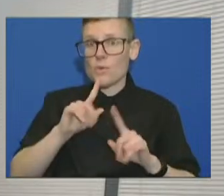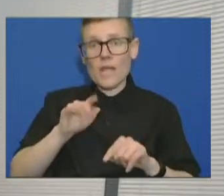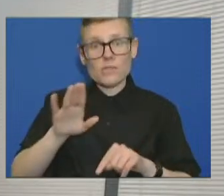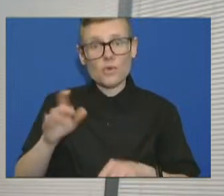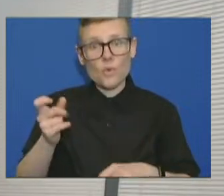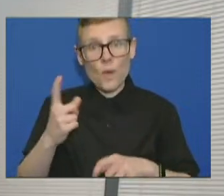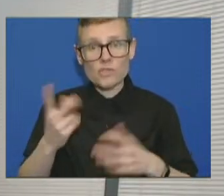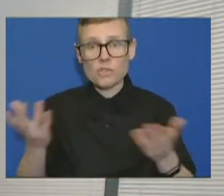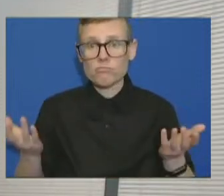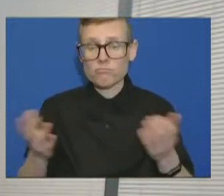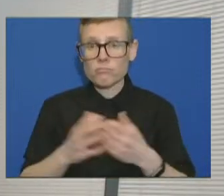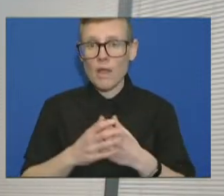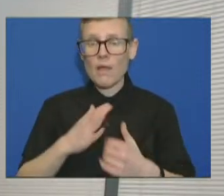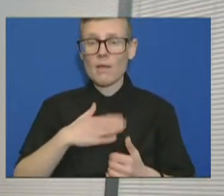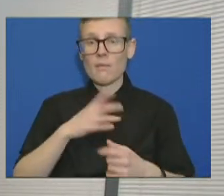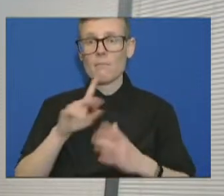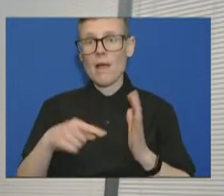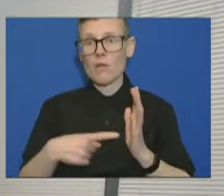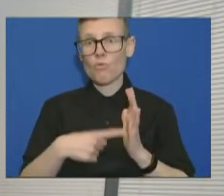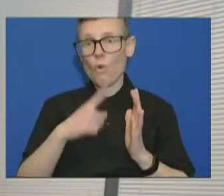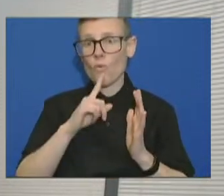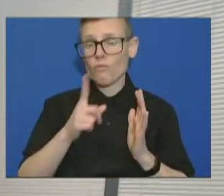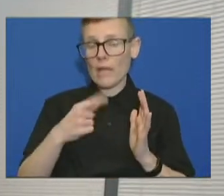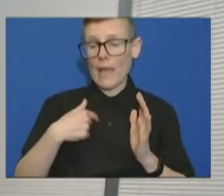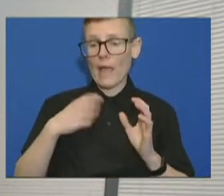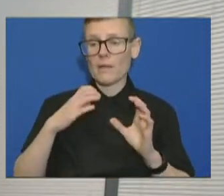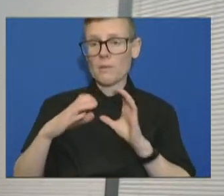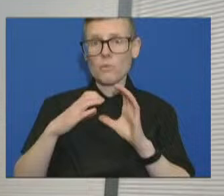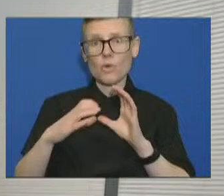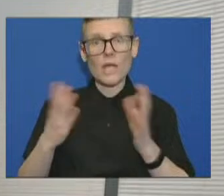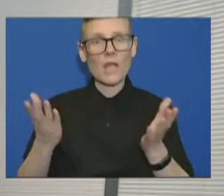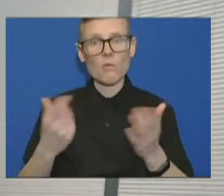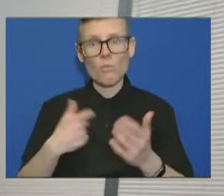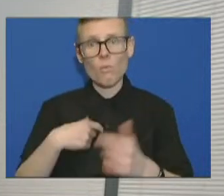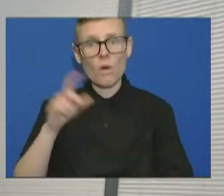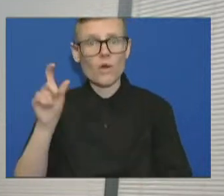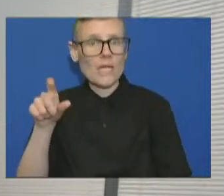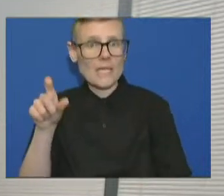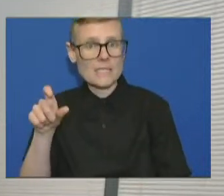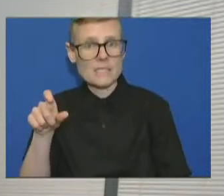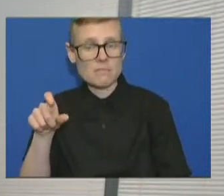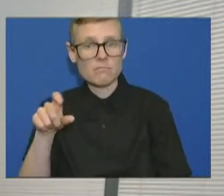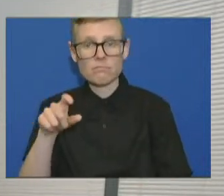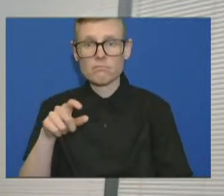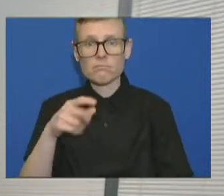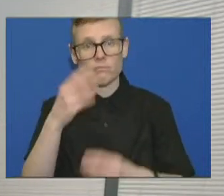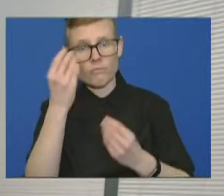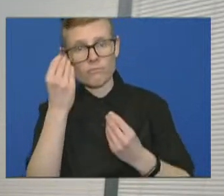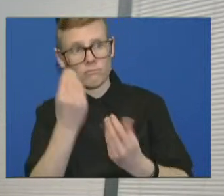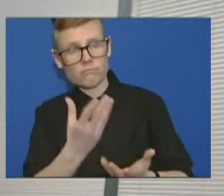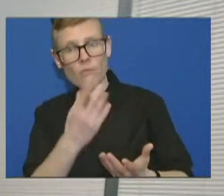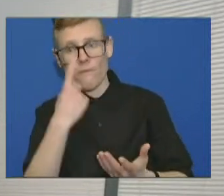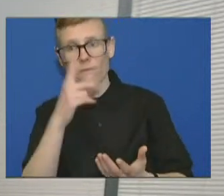You know, I might not be the best person to answer that. You know, my role really is to